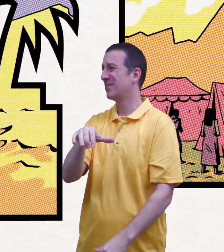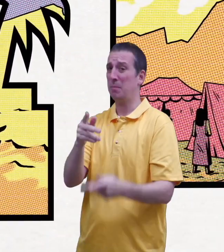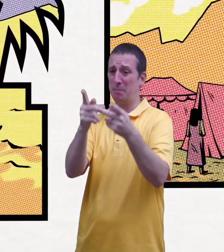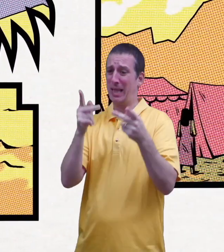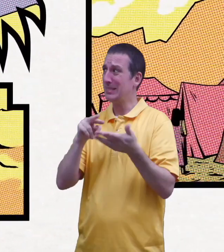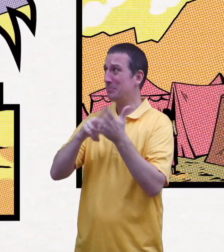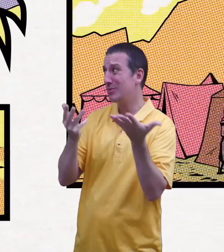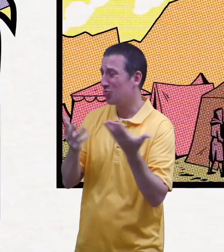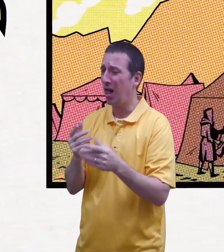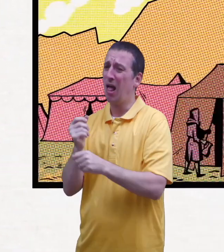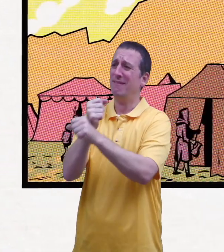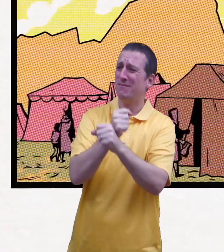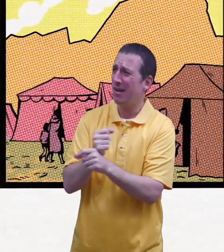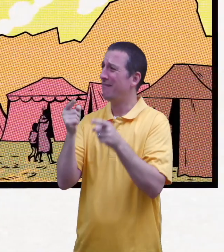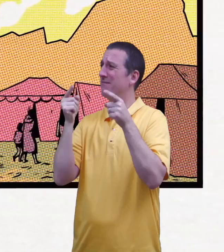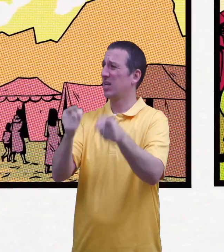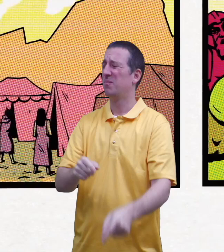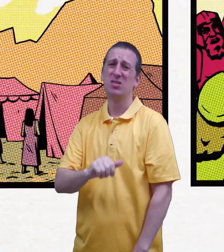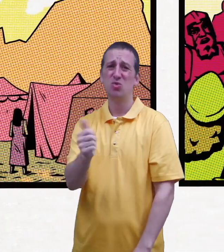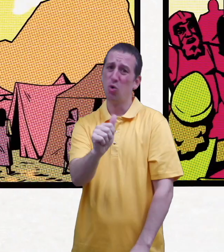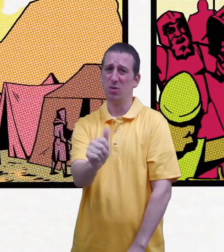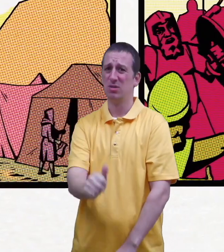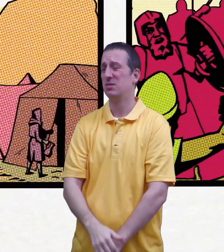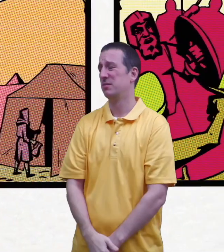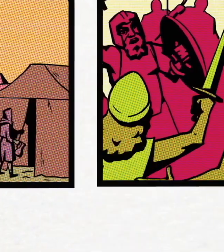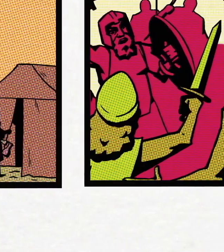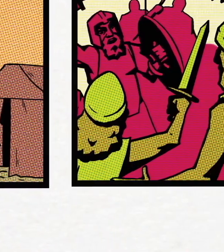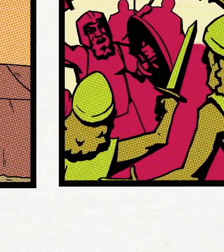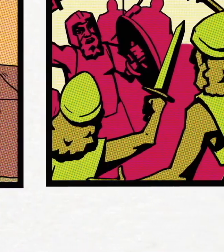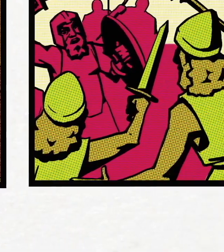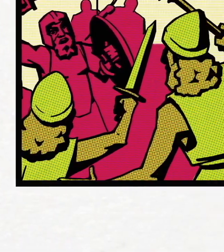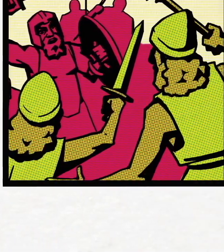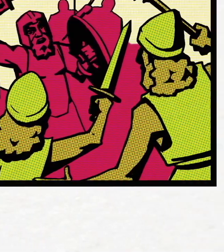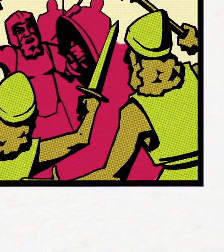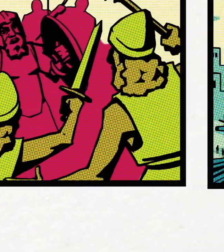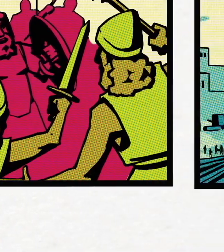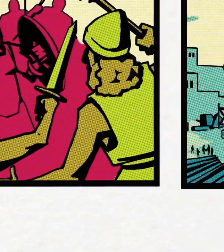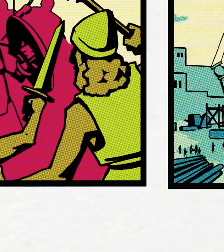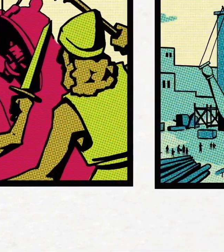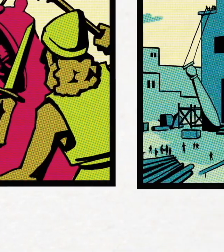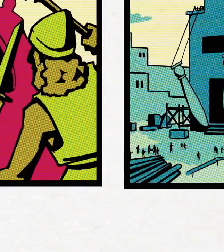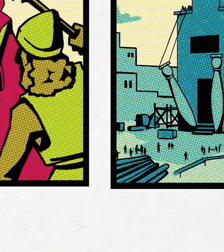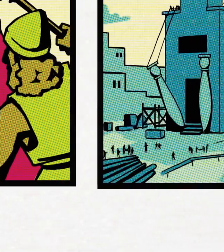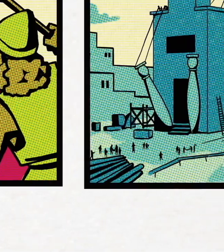Egypt for any reason. It’s the place of trouble and oppression. Jon: So when future biblical characters go to Egypt, I’m supposed to cringe.